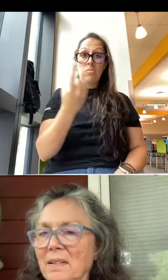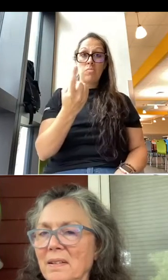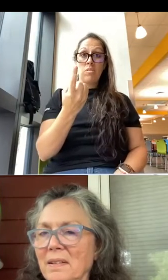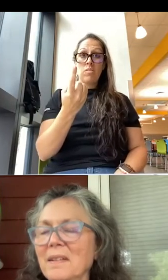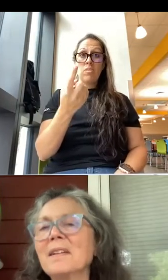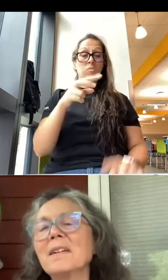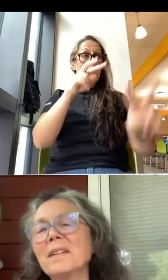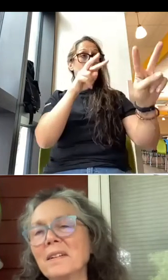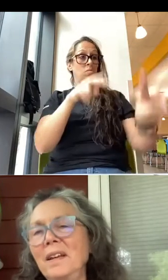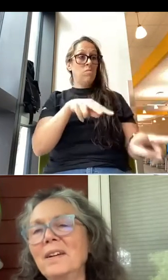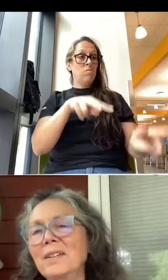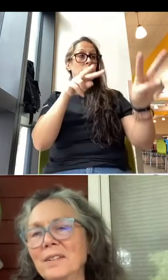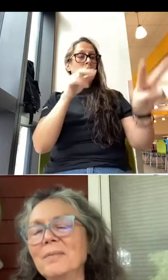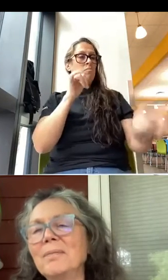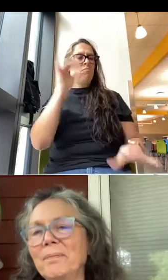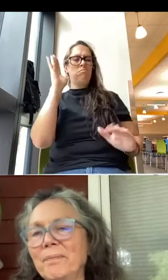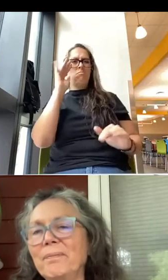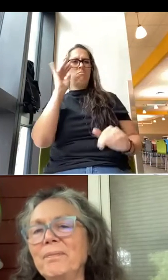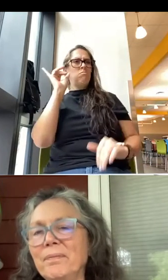expect, you know, to hear, necessarily.